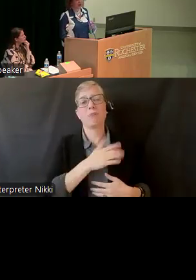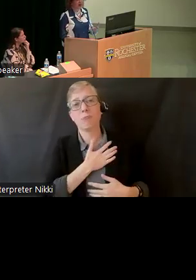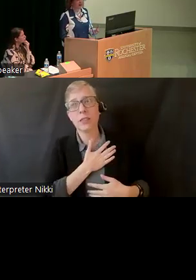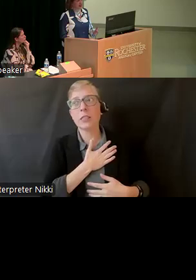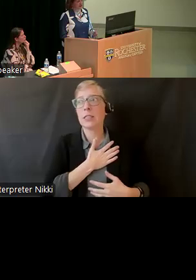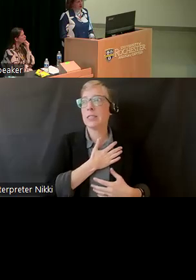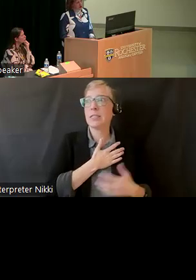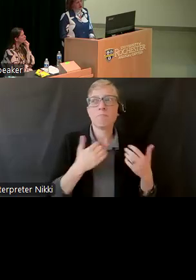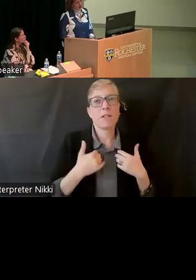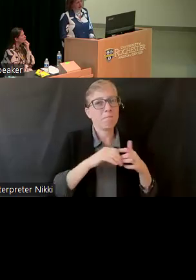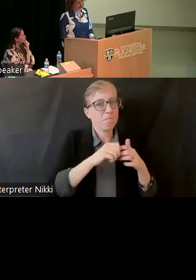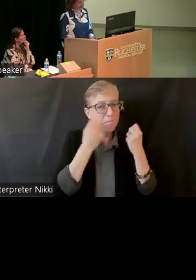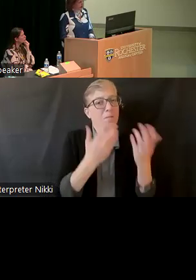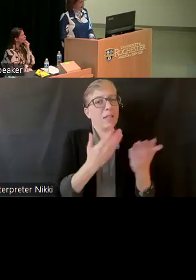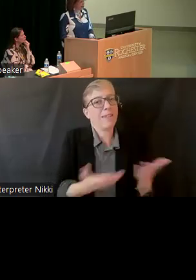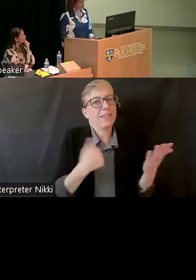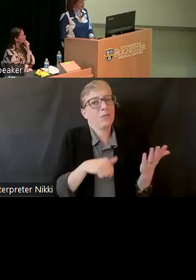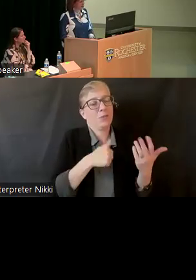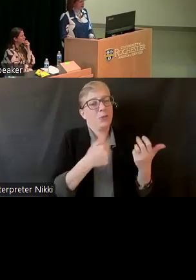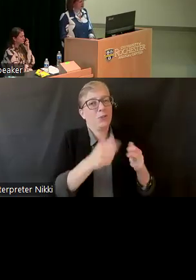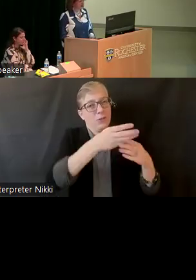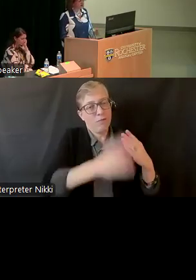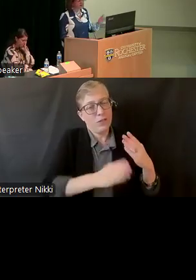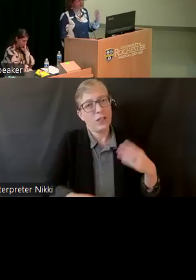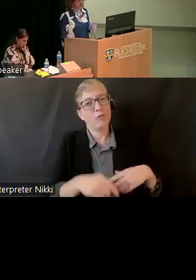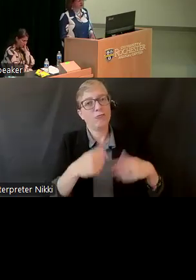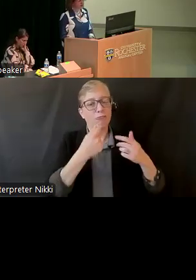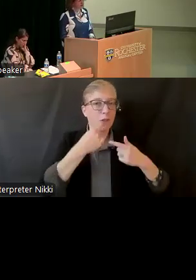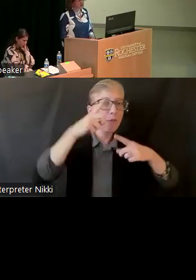a lot of things that we need to get done and accomplished and sometimes when these changes